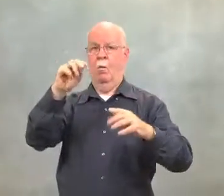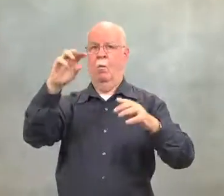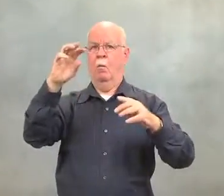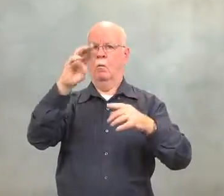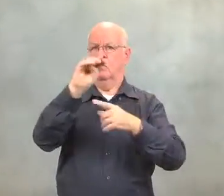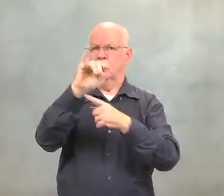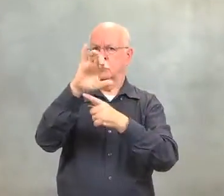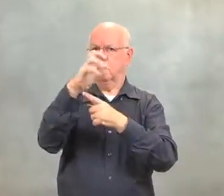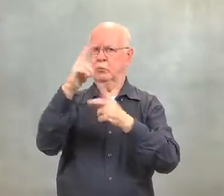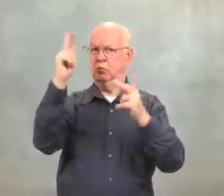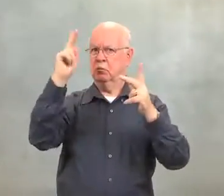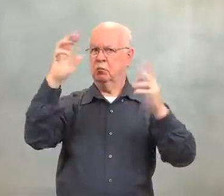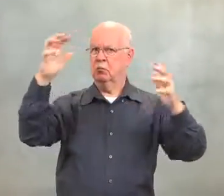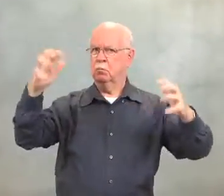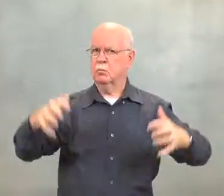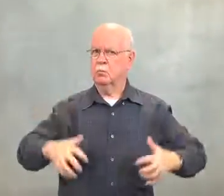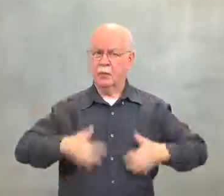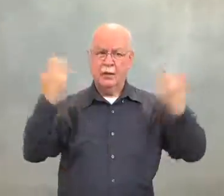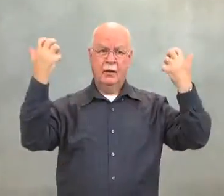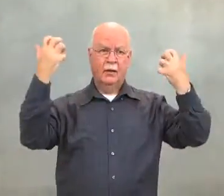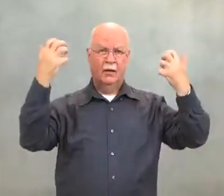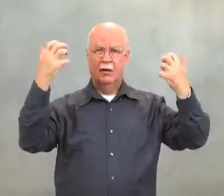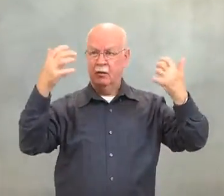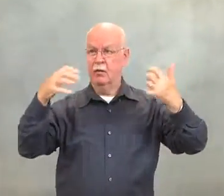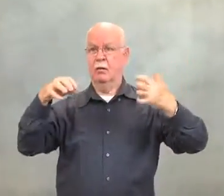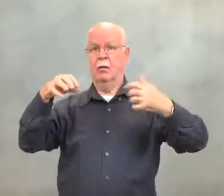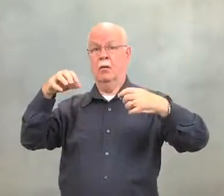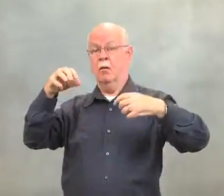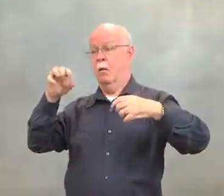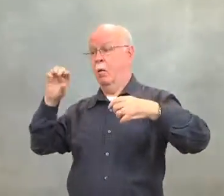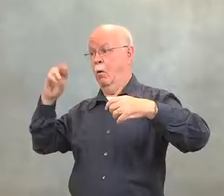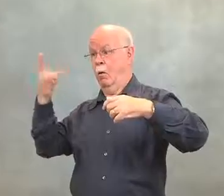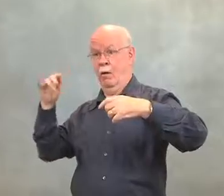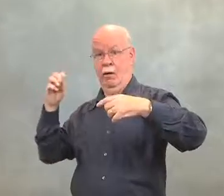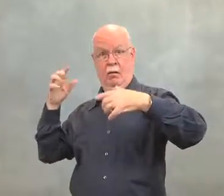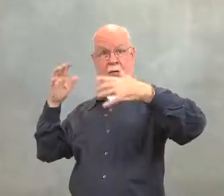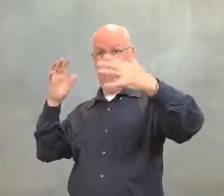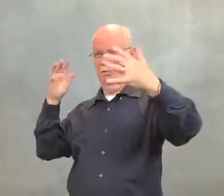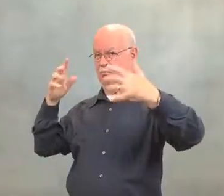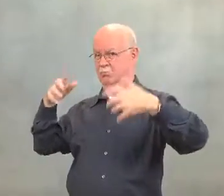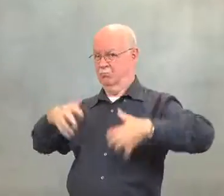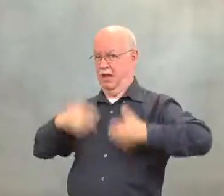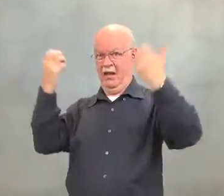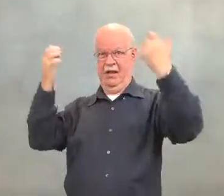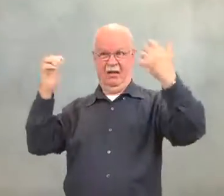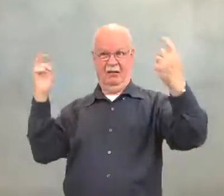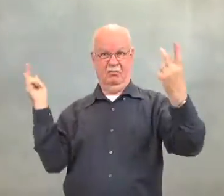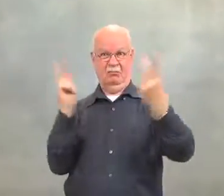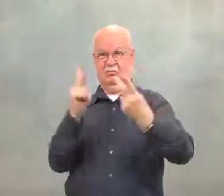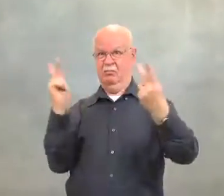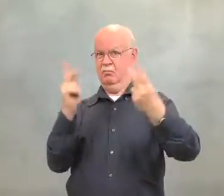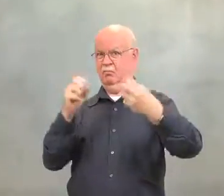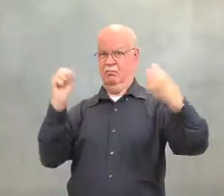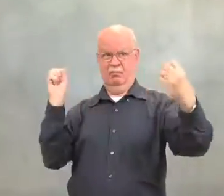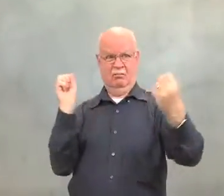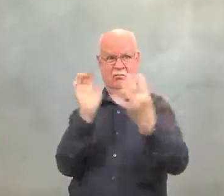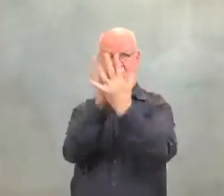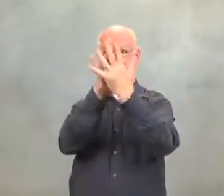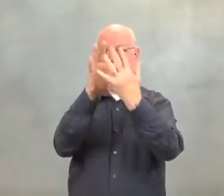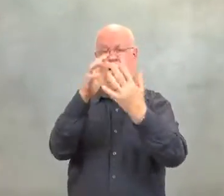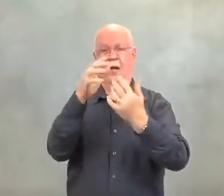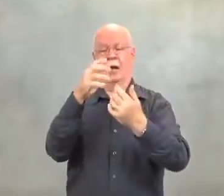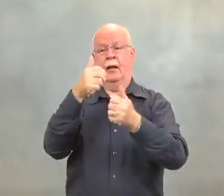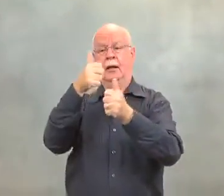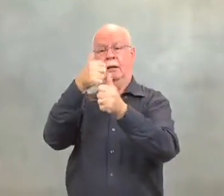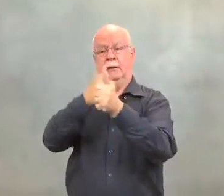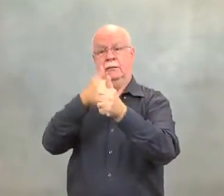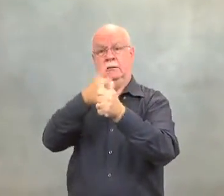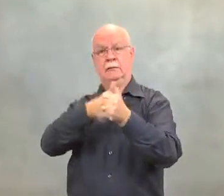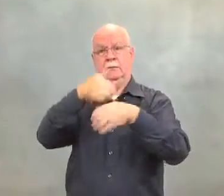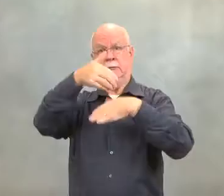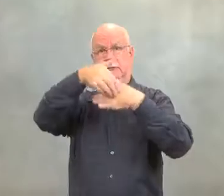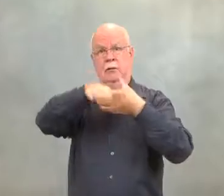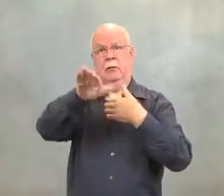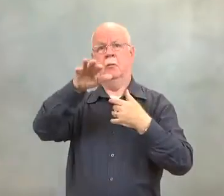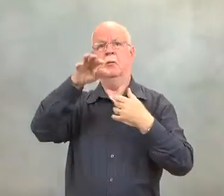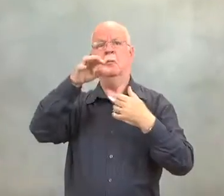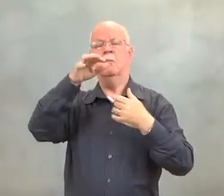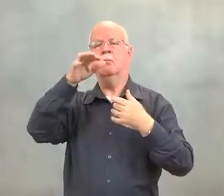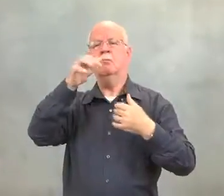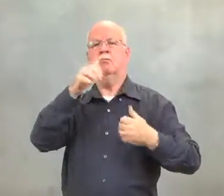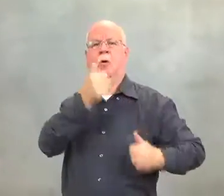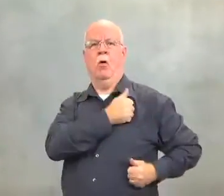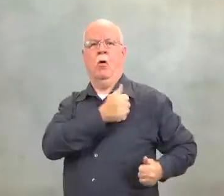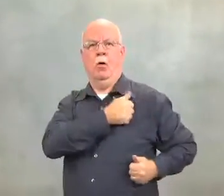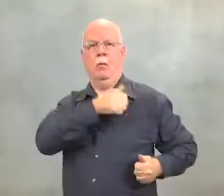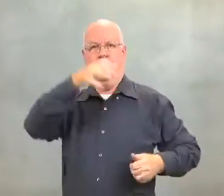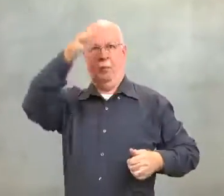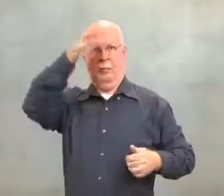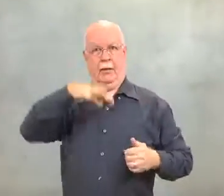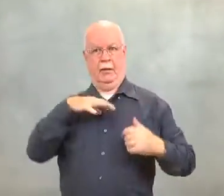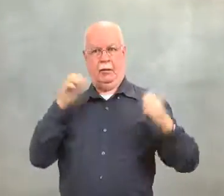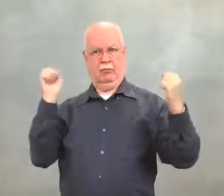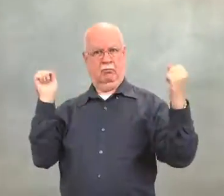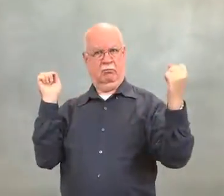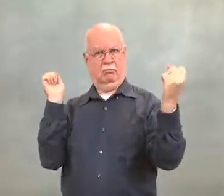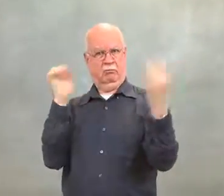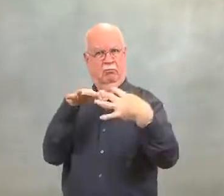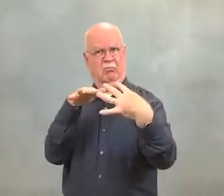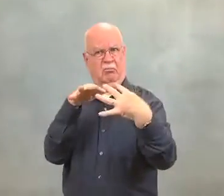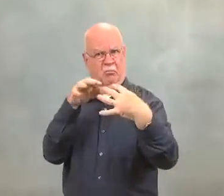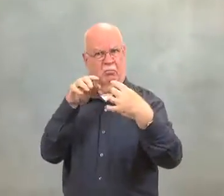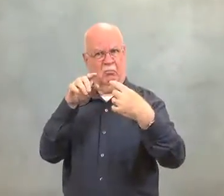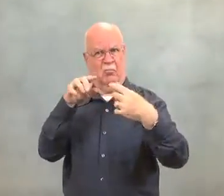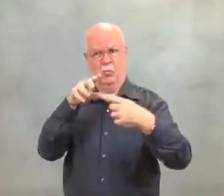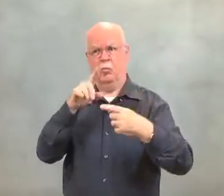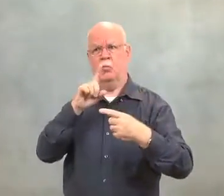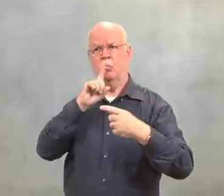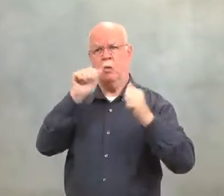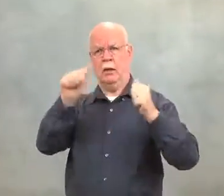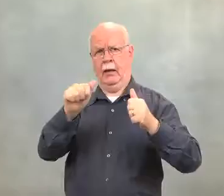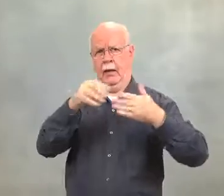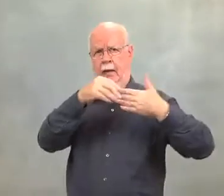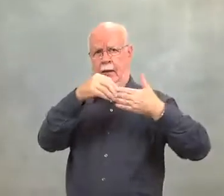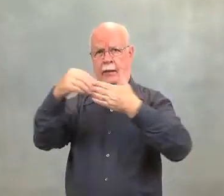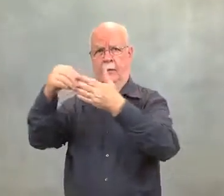both states were angered and sent armed men to the strip.